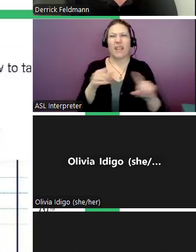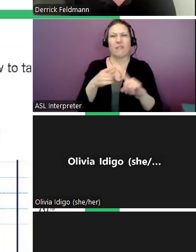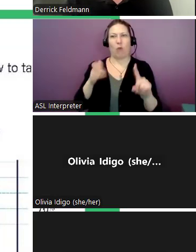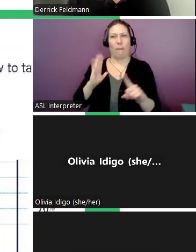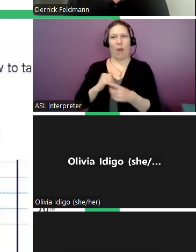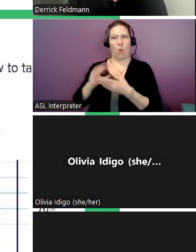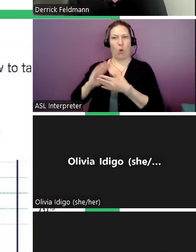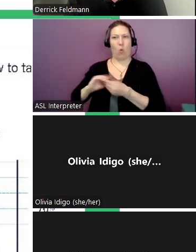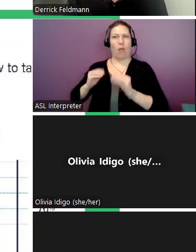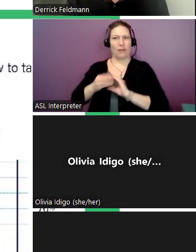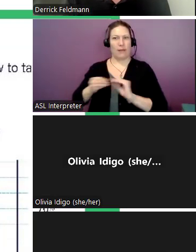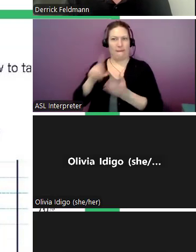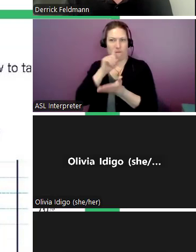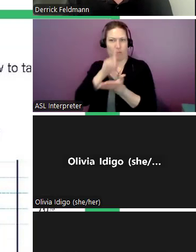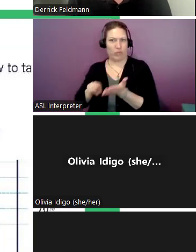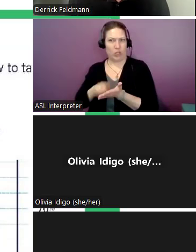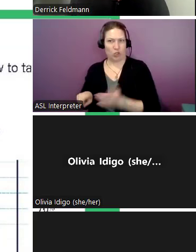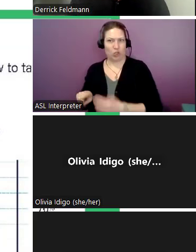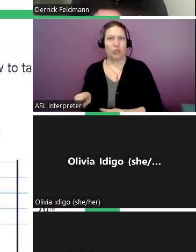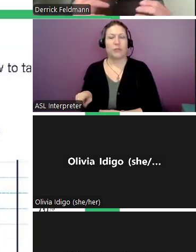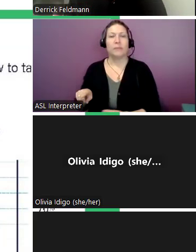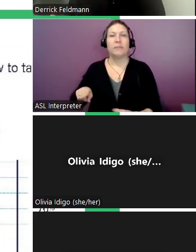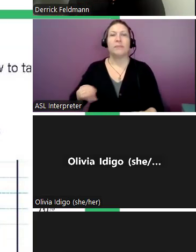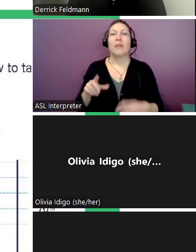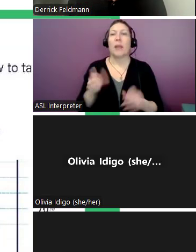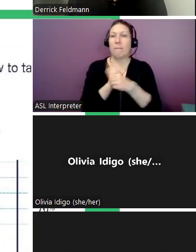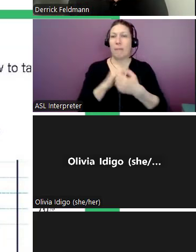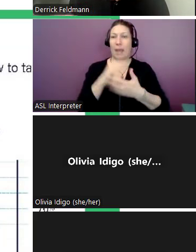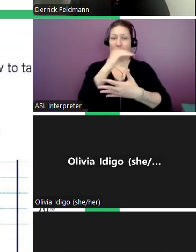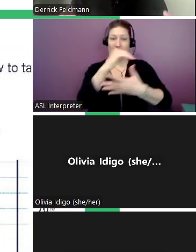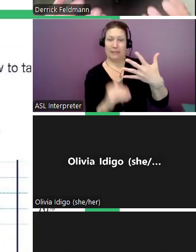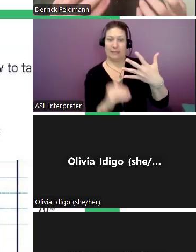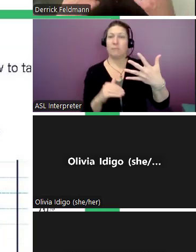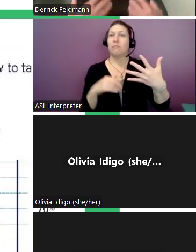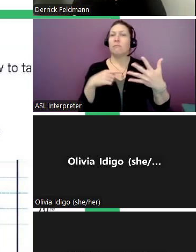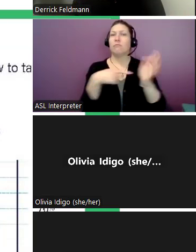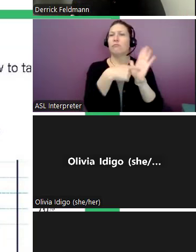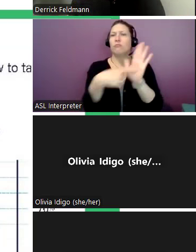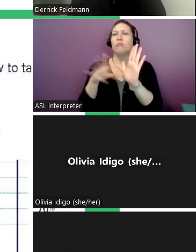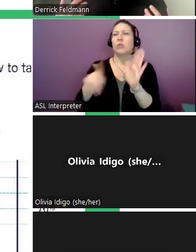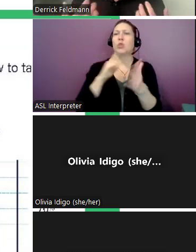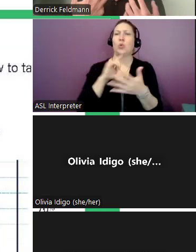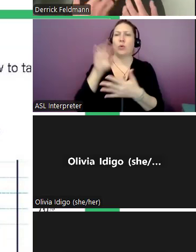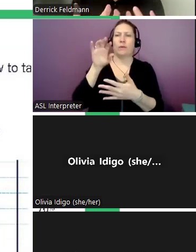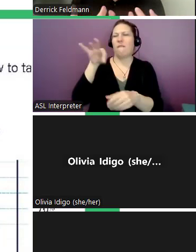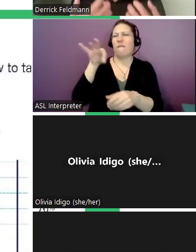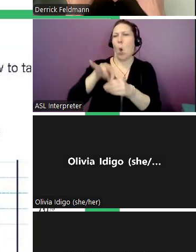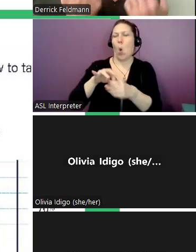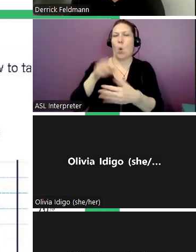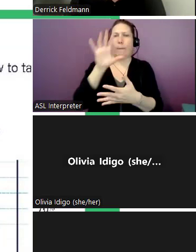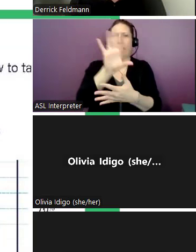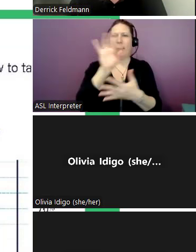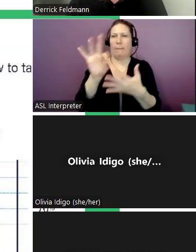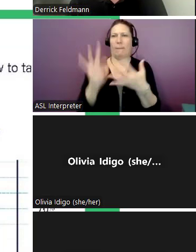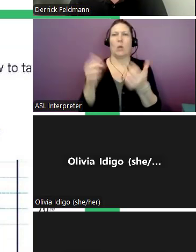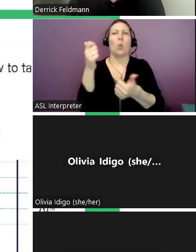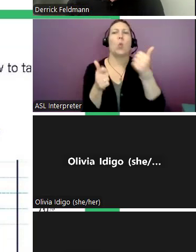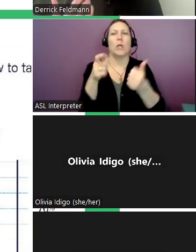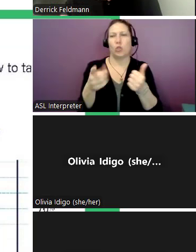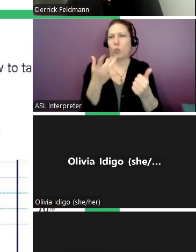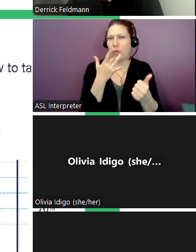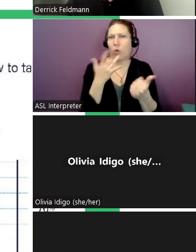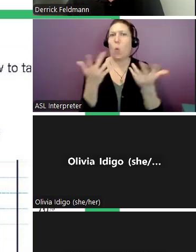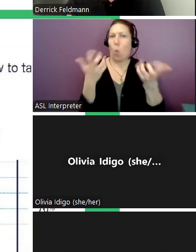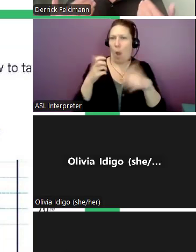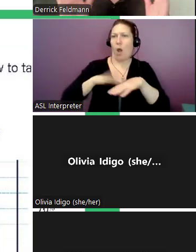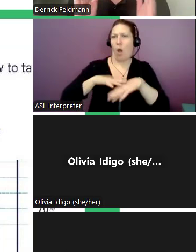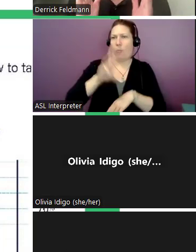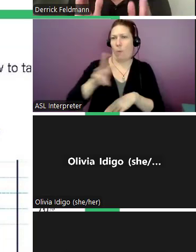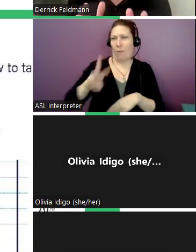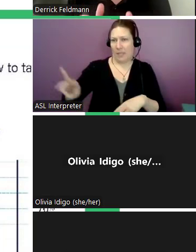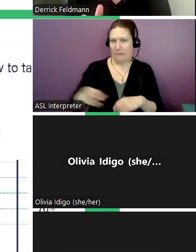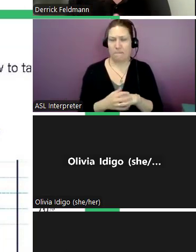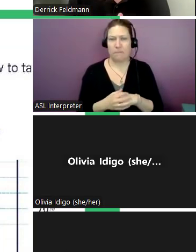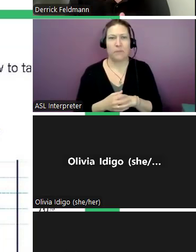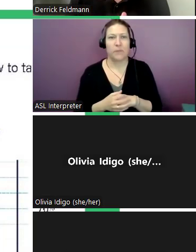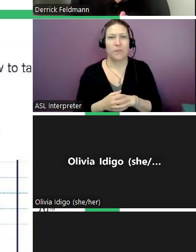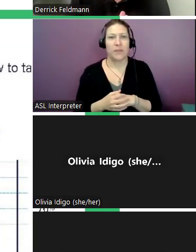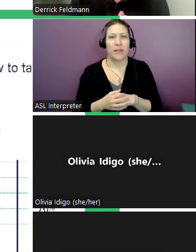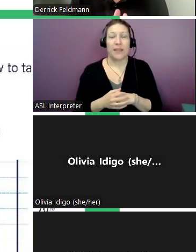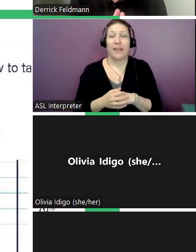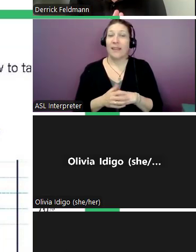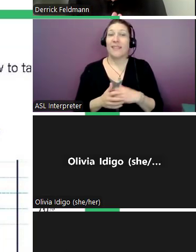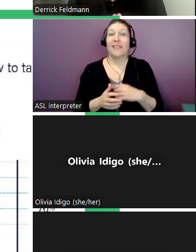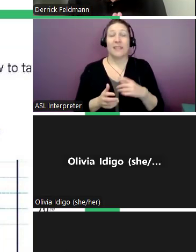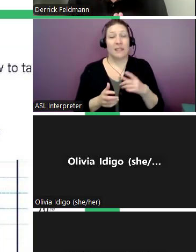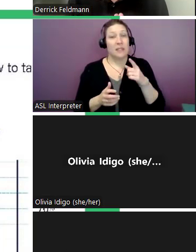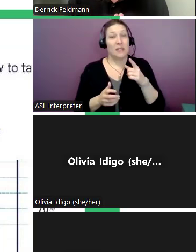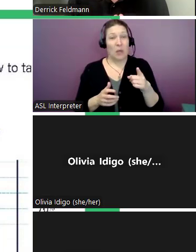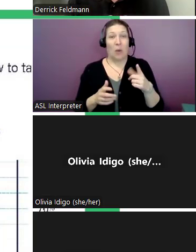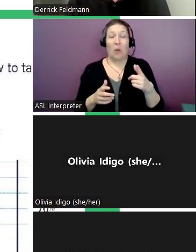And as you're going to note here, a lot of this information just helps them be reassured, building that confidence, but also--we heard this so much in our qualitative--